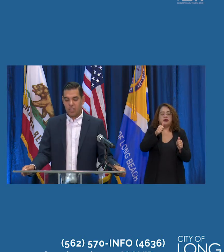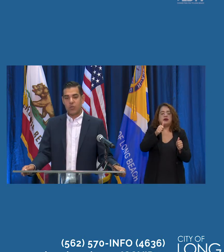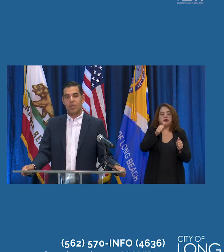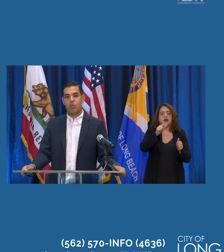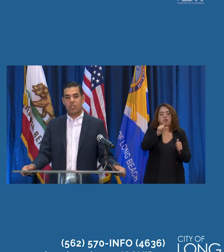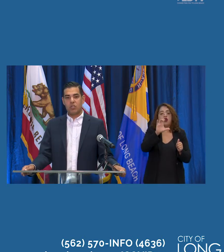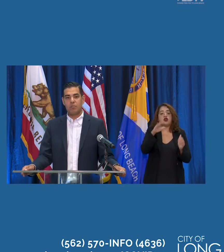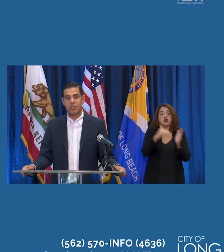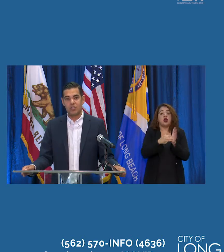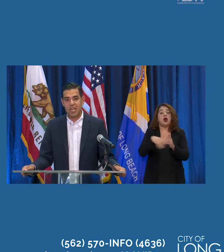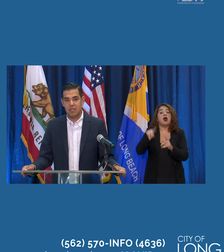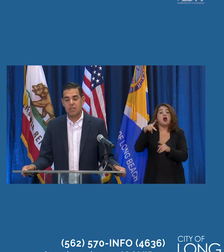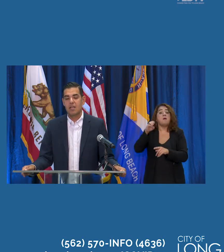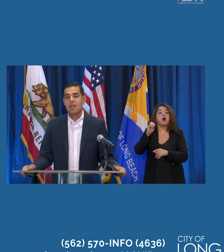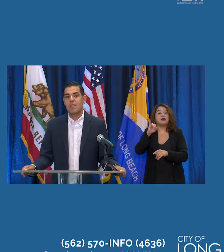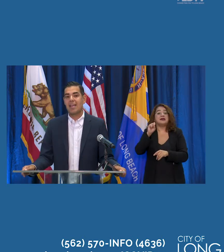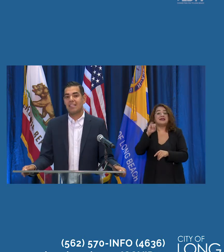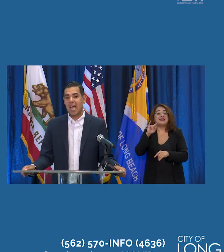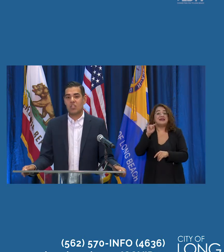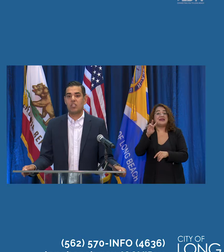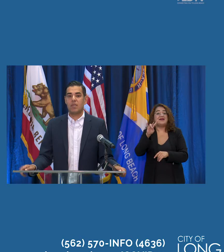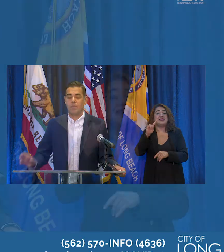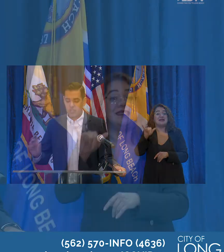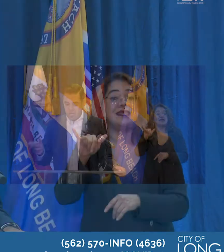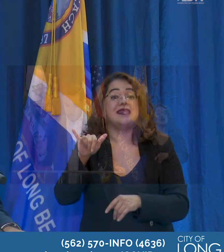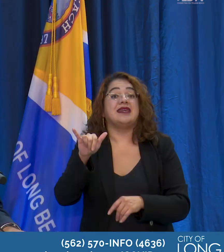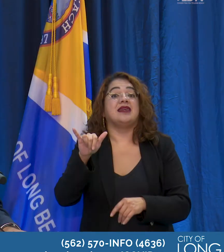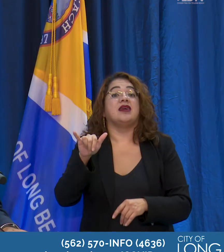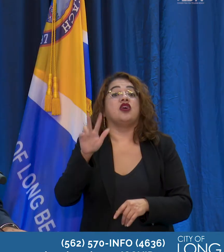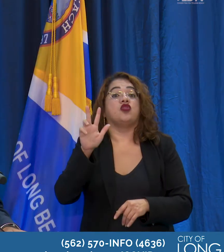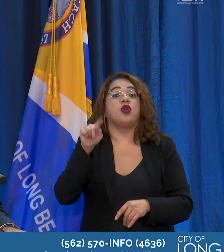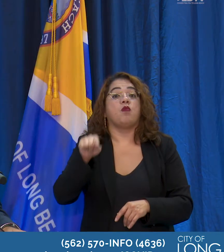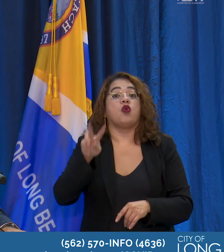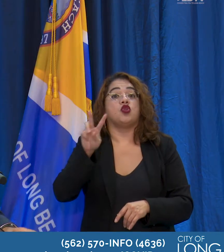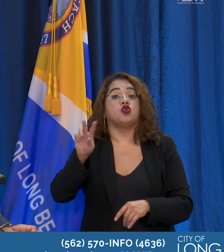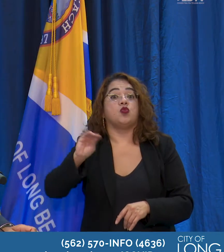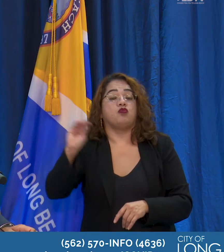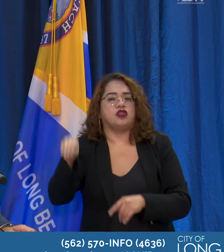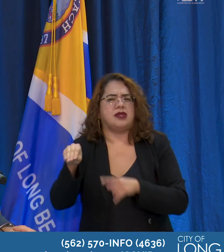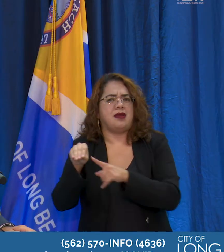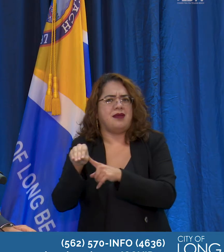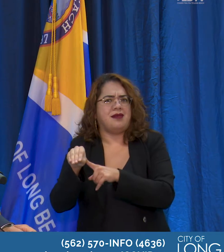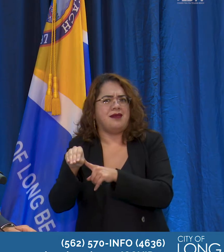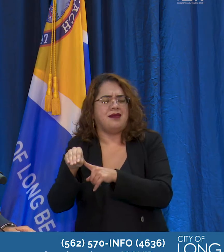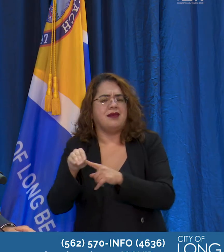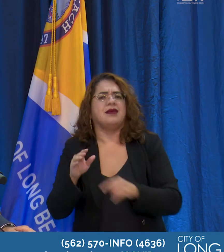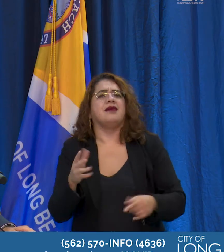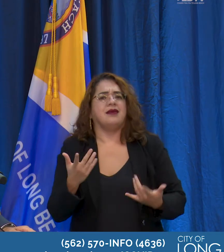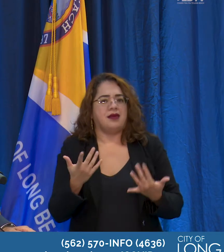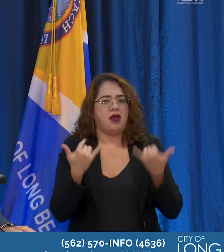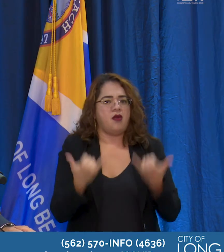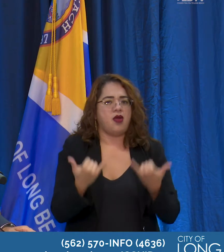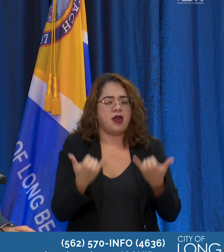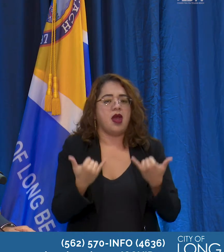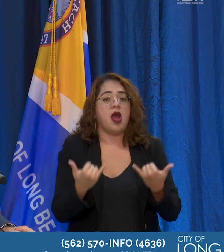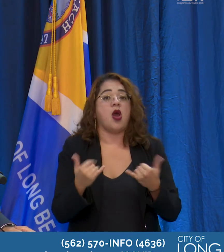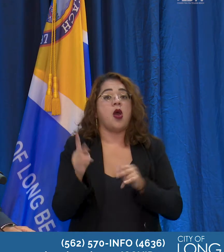at 3.2 percent. That is actually the percentage of folks that are testing, that they're testing positive from, from the,